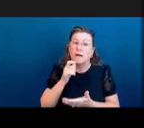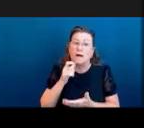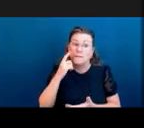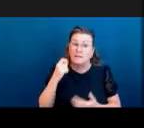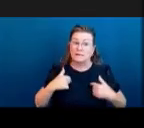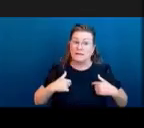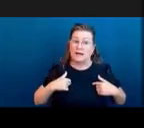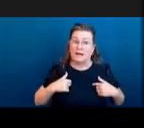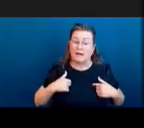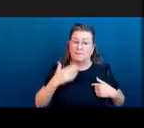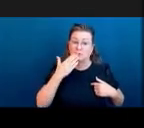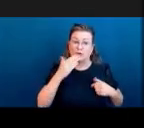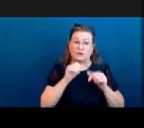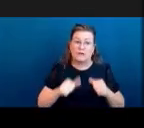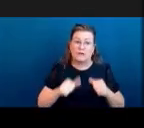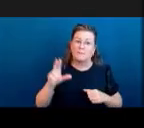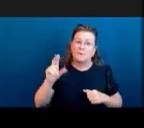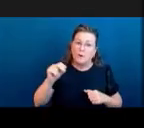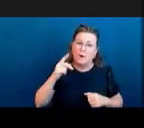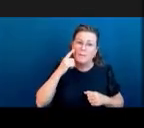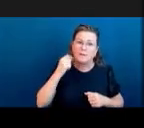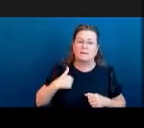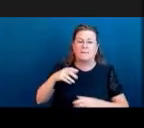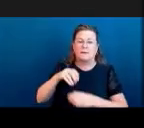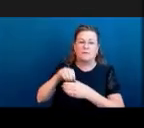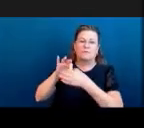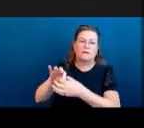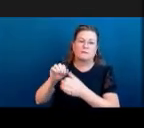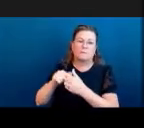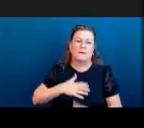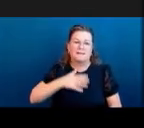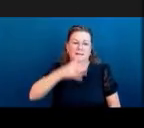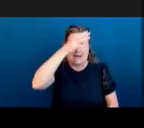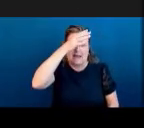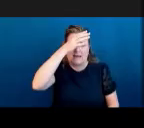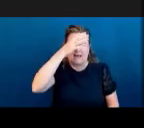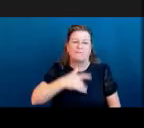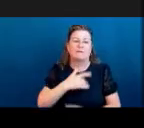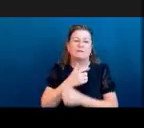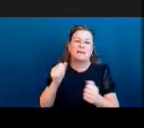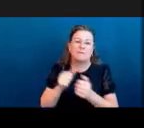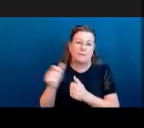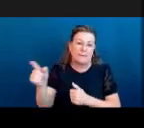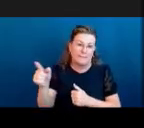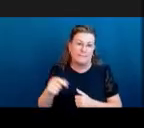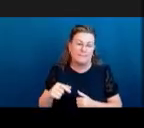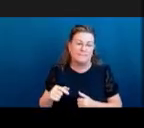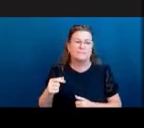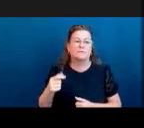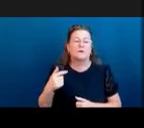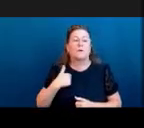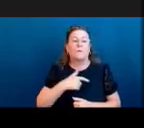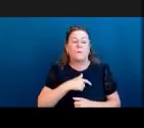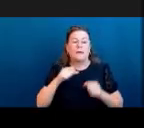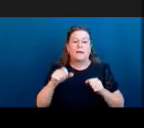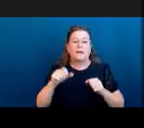shape, but because I was in relationship with my dad, and I felt safe with him. And so we can do much harder, more